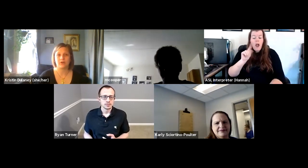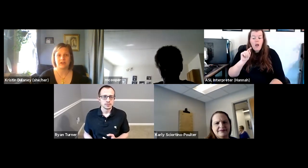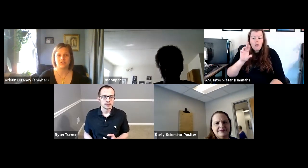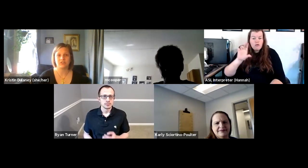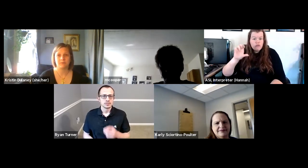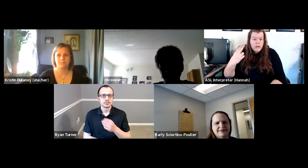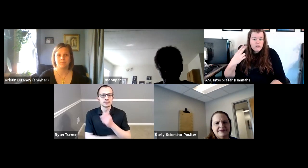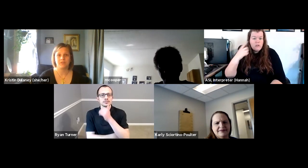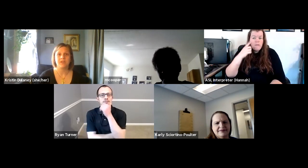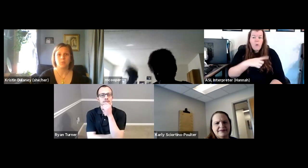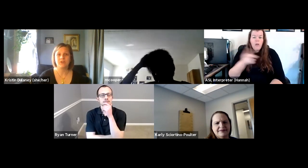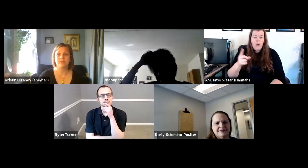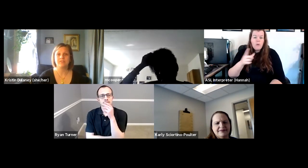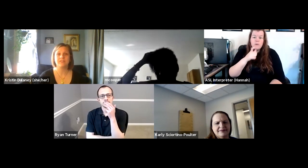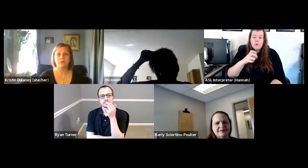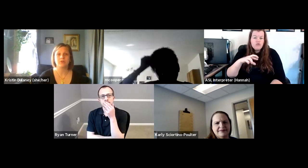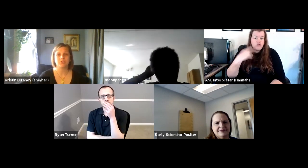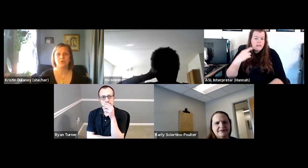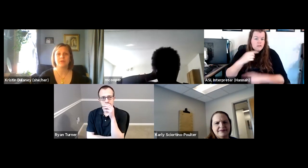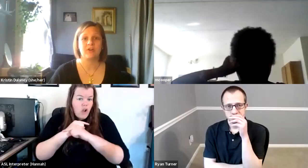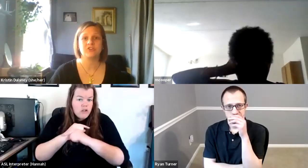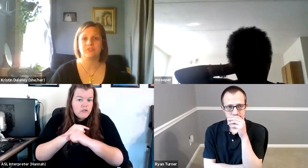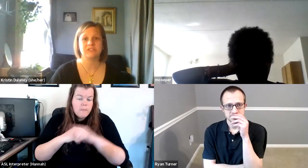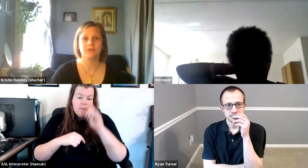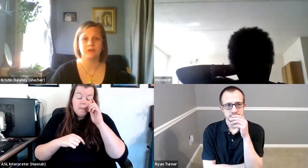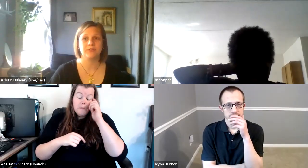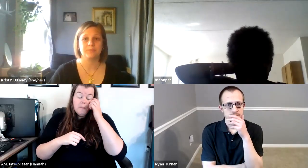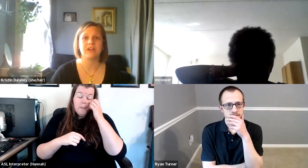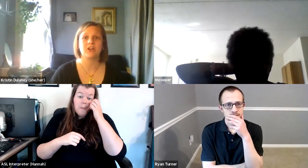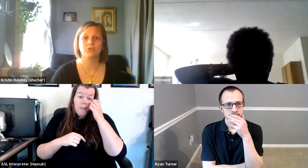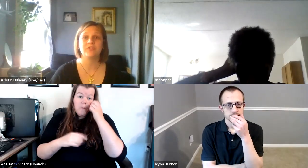guardianship and we know that this outreach should go beyond just materials and include